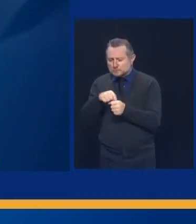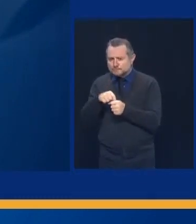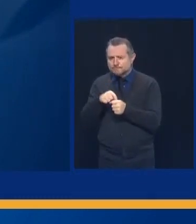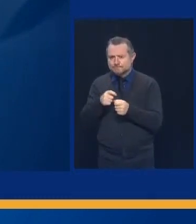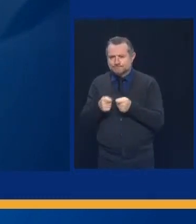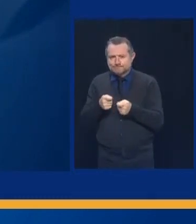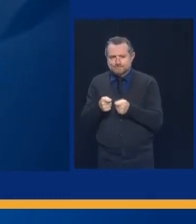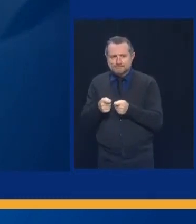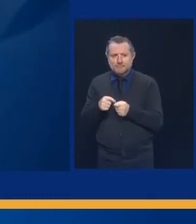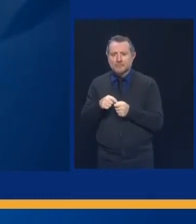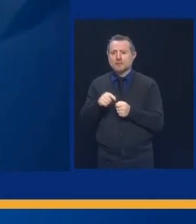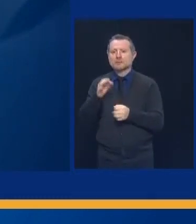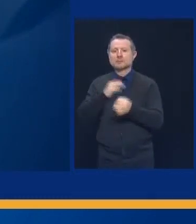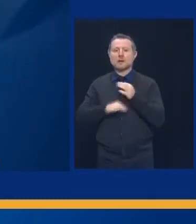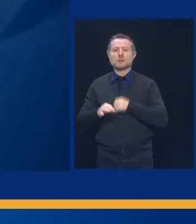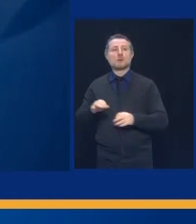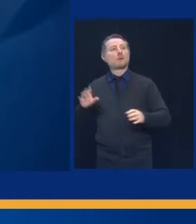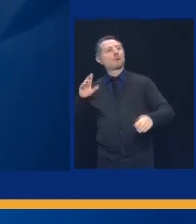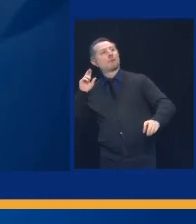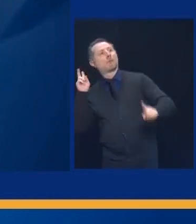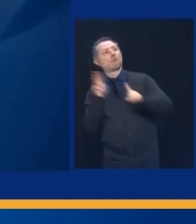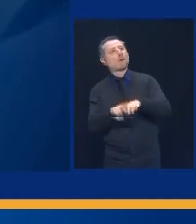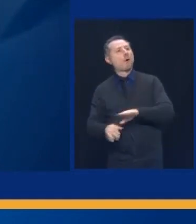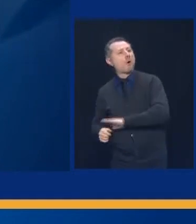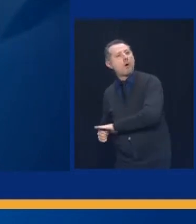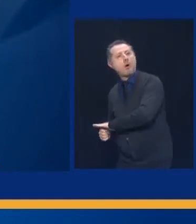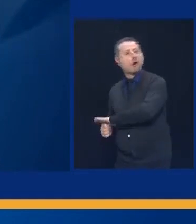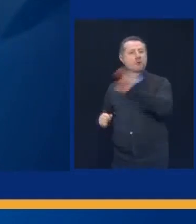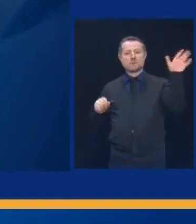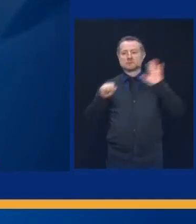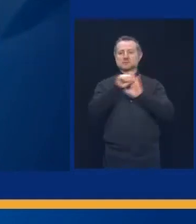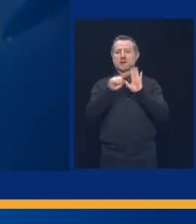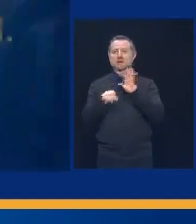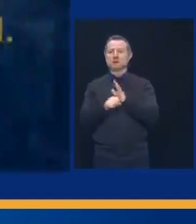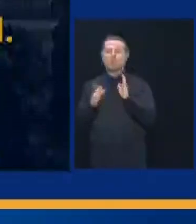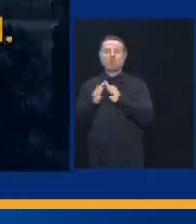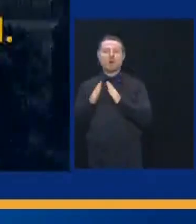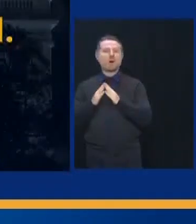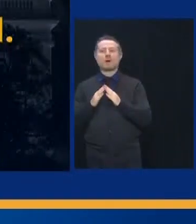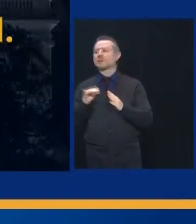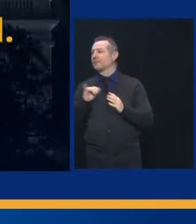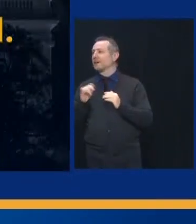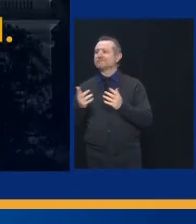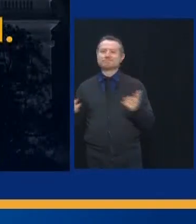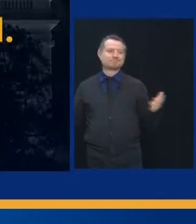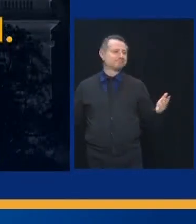YOU HAVE TO DO RESTRICTIONS, BETTER YOU DO RESTRICTIONS ON A